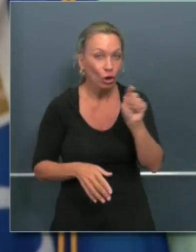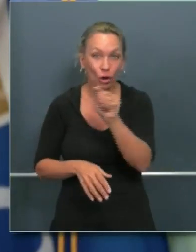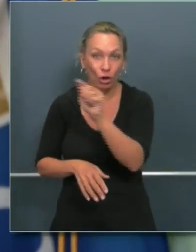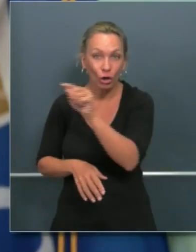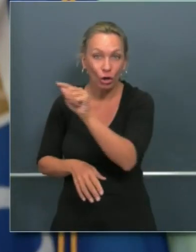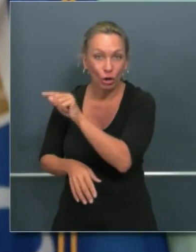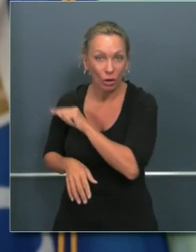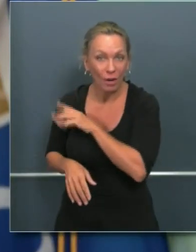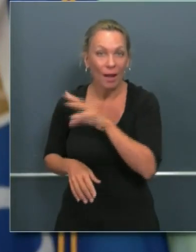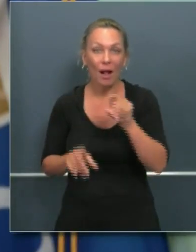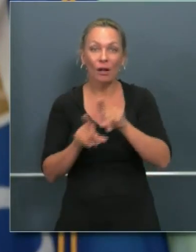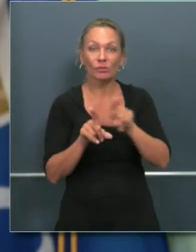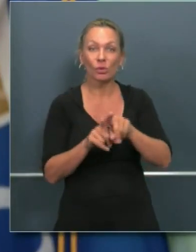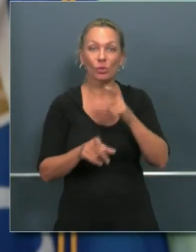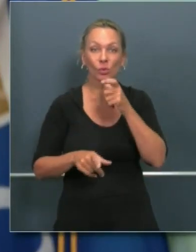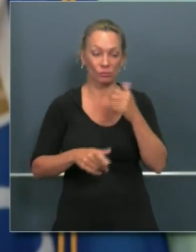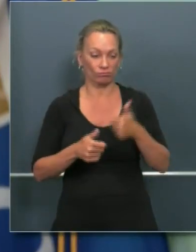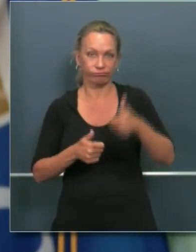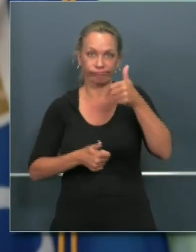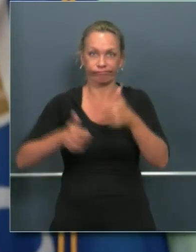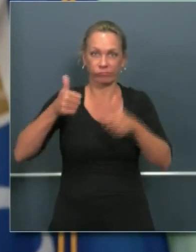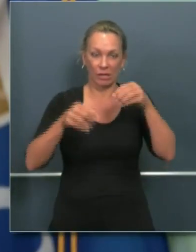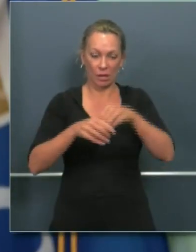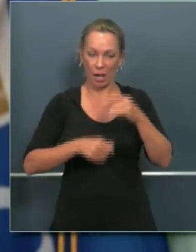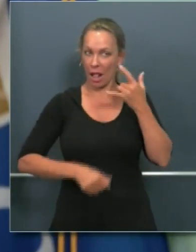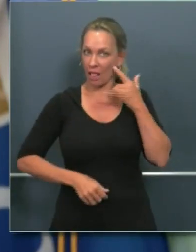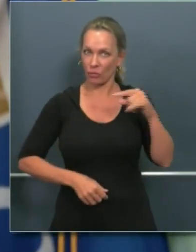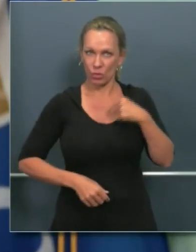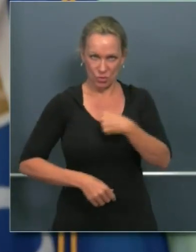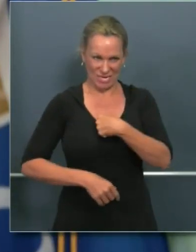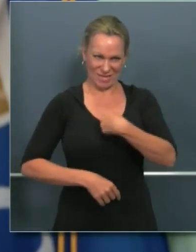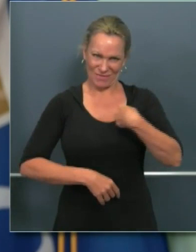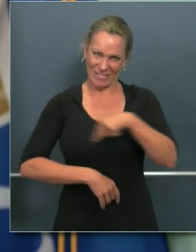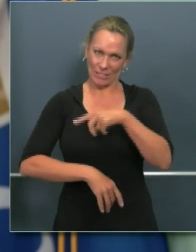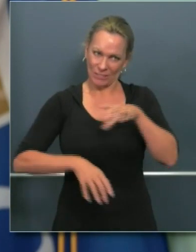WITH LOCAL HEALTH OFFICIALS COUNTY ELECTED OFFICIALS UP AND DOWN THE STATE OF